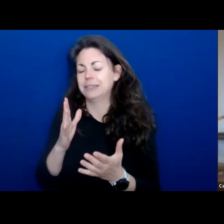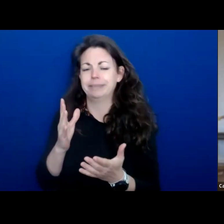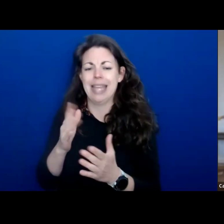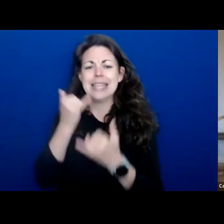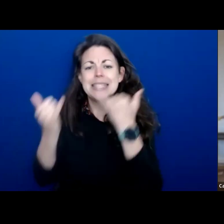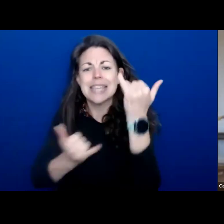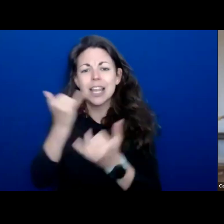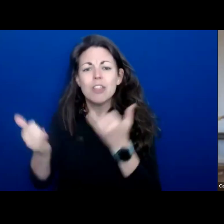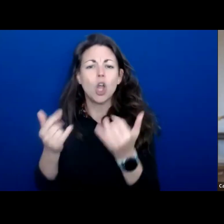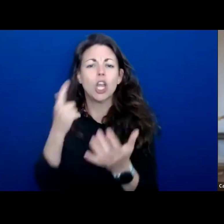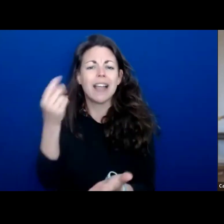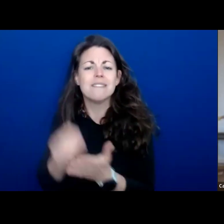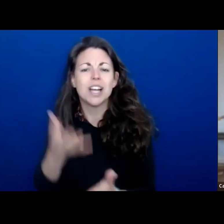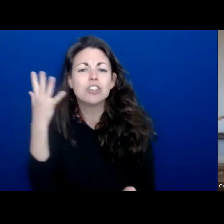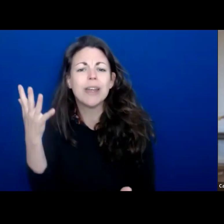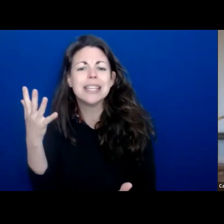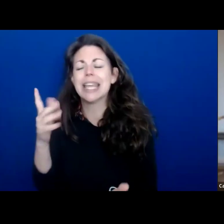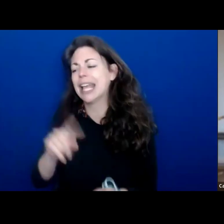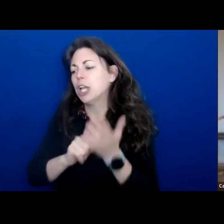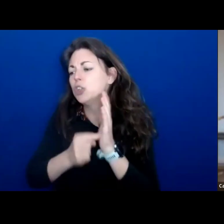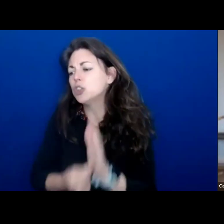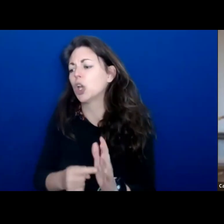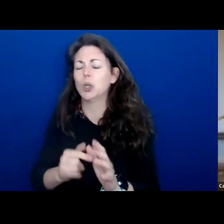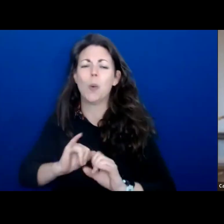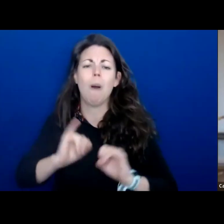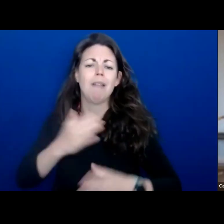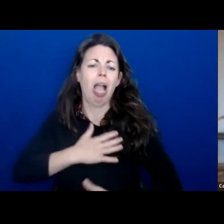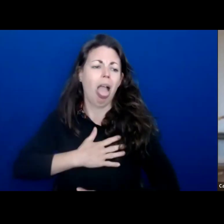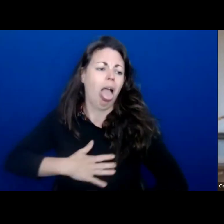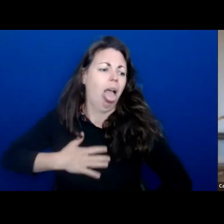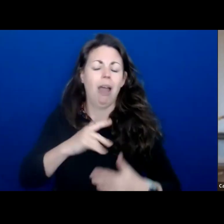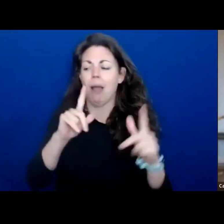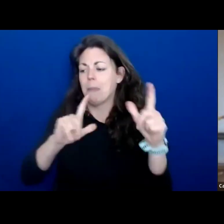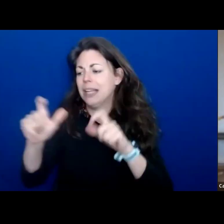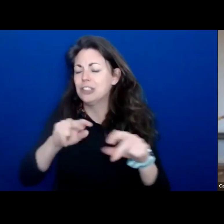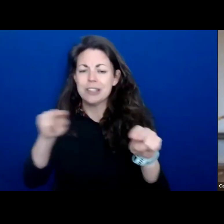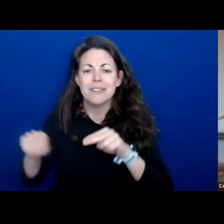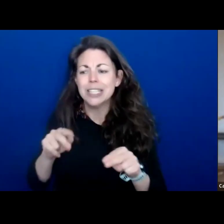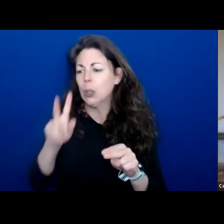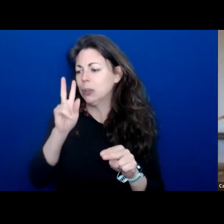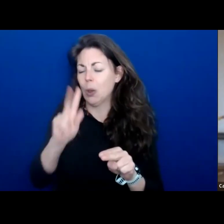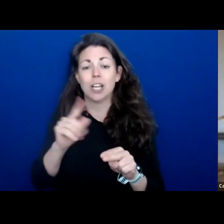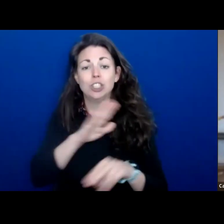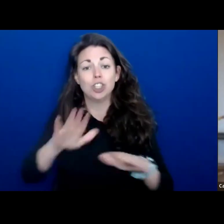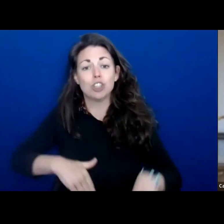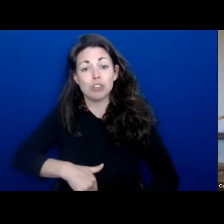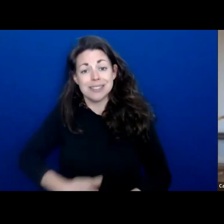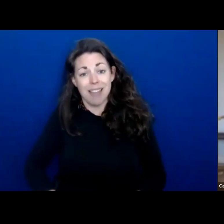rip your heart open by showing devastating, unethical pictures of children starving. But as a little six-year-old who